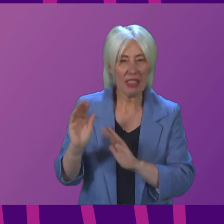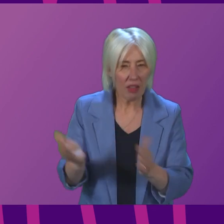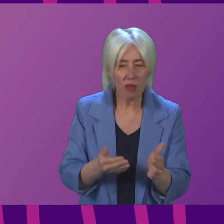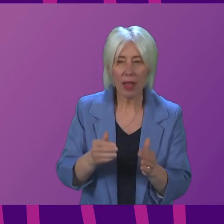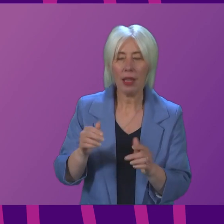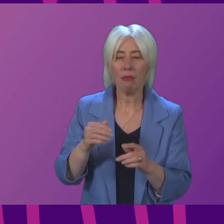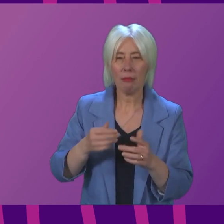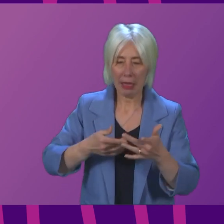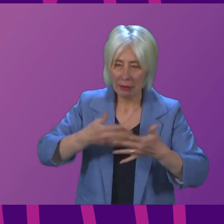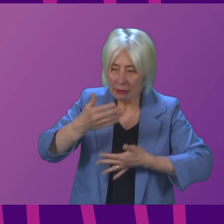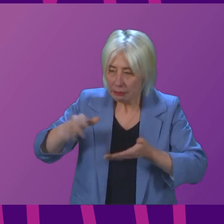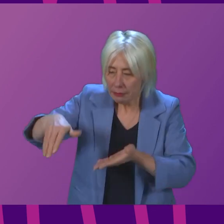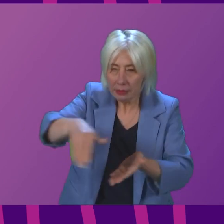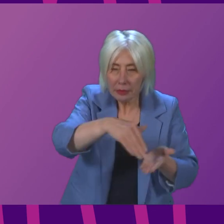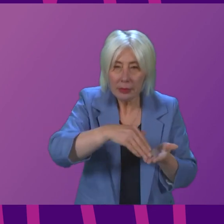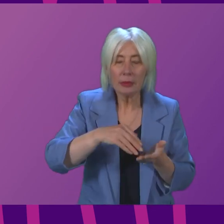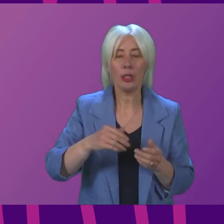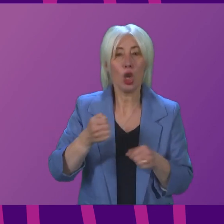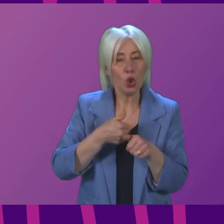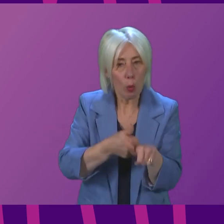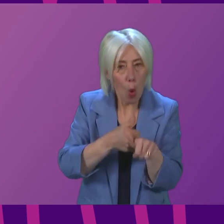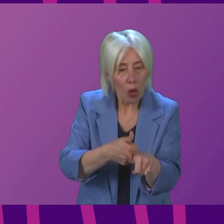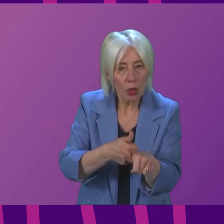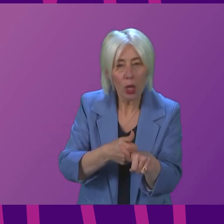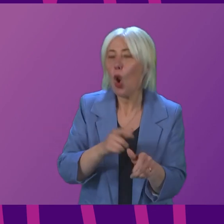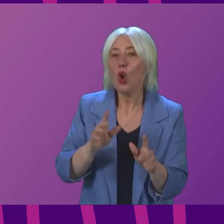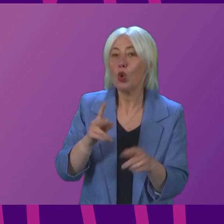We do not look to replicate the work of the Cass review, but, as we have previously said,